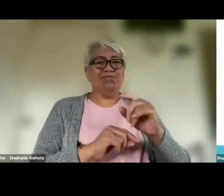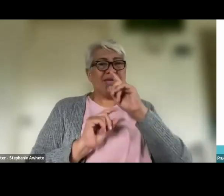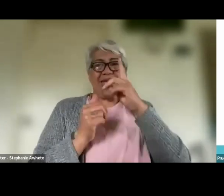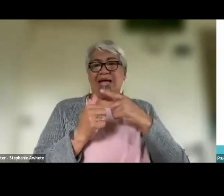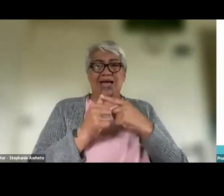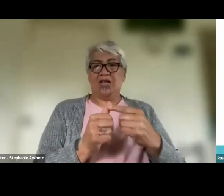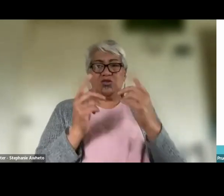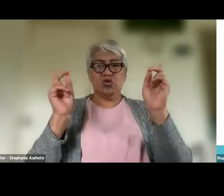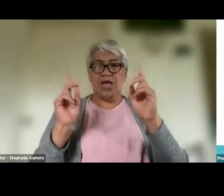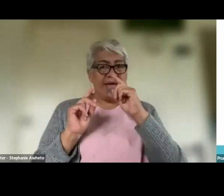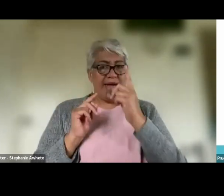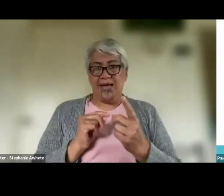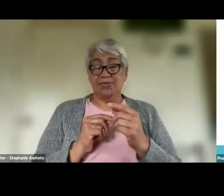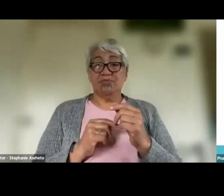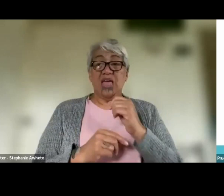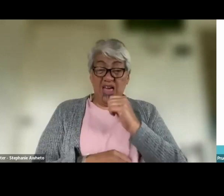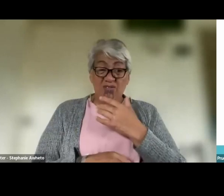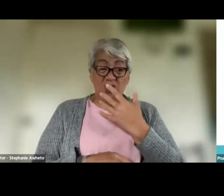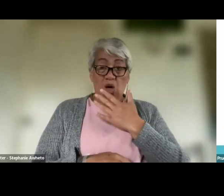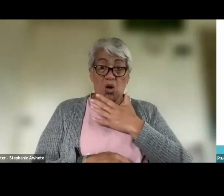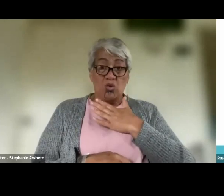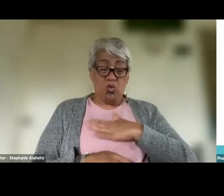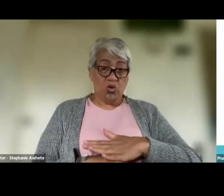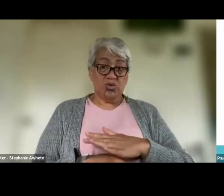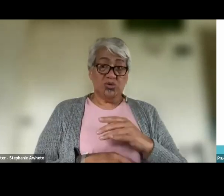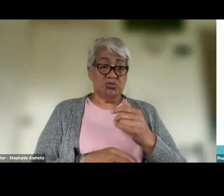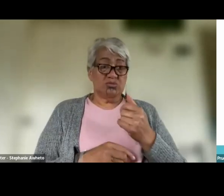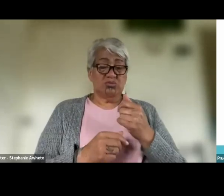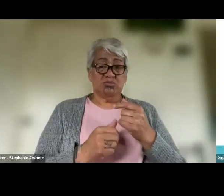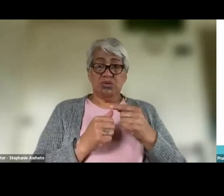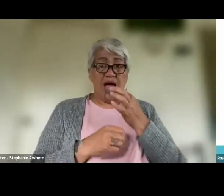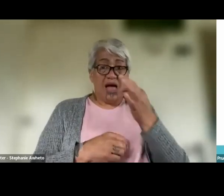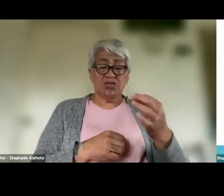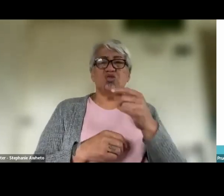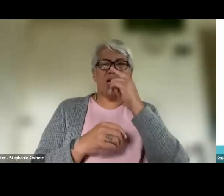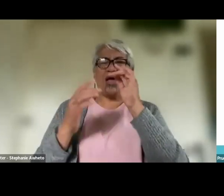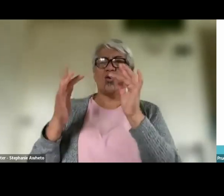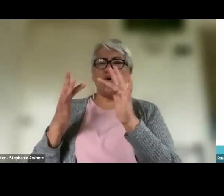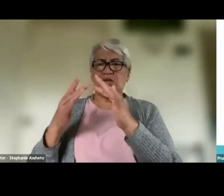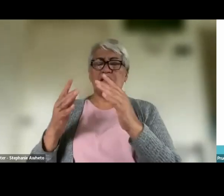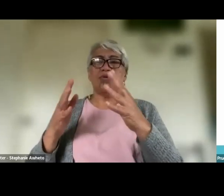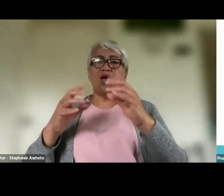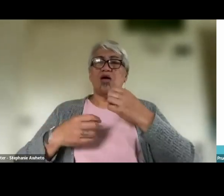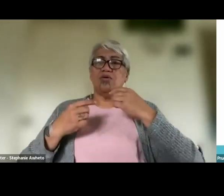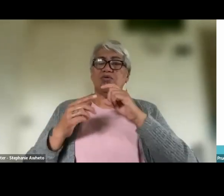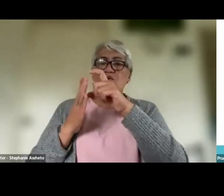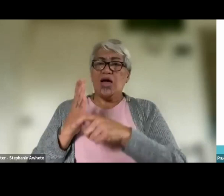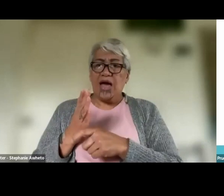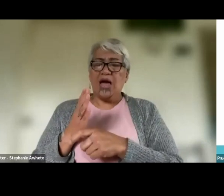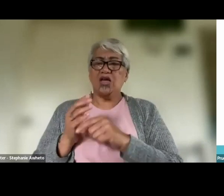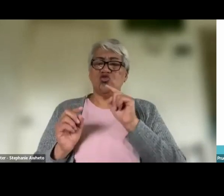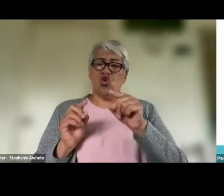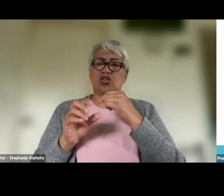you can direct those to contact@whaikaha.govt.nz